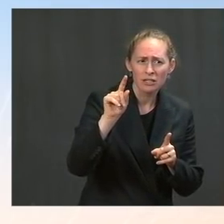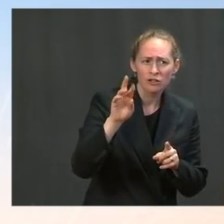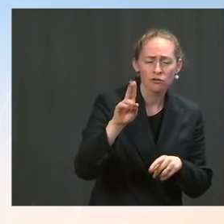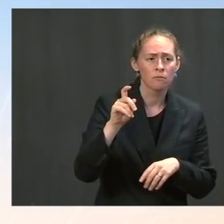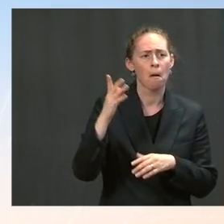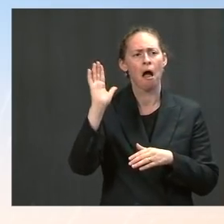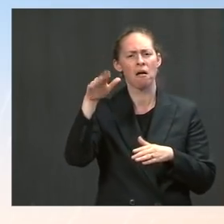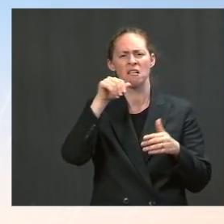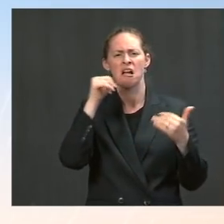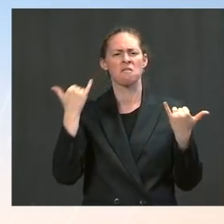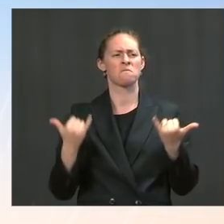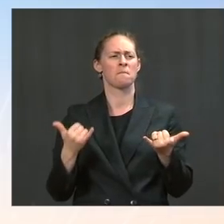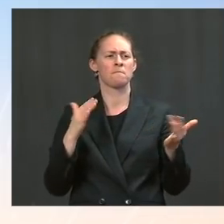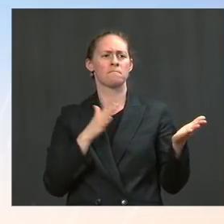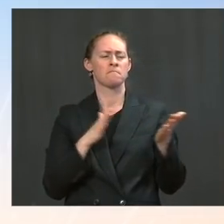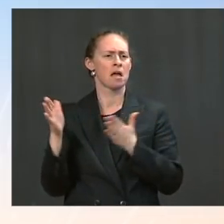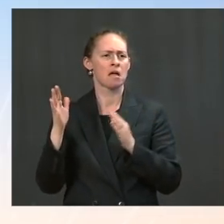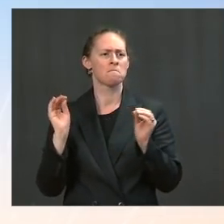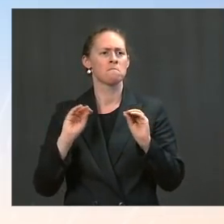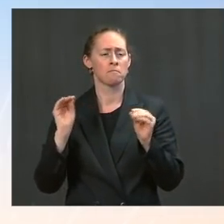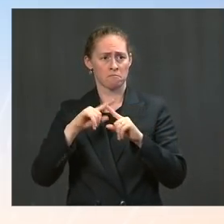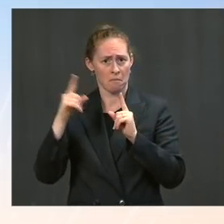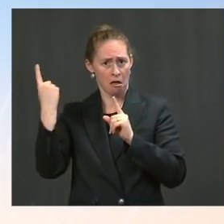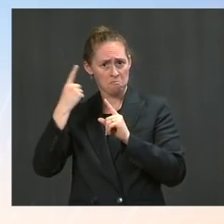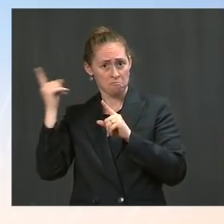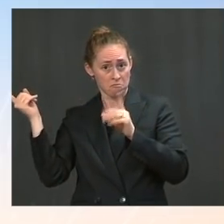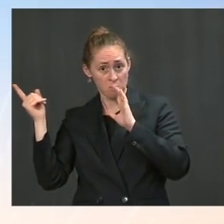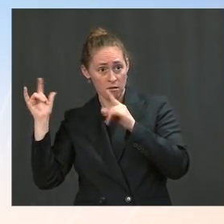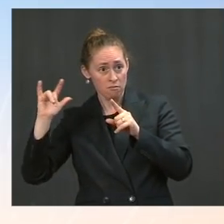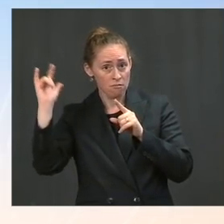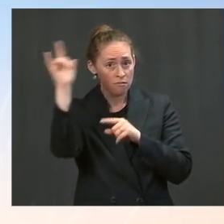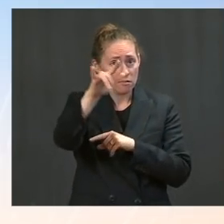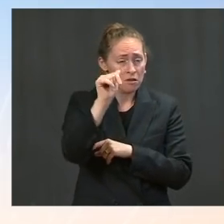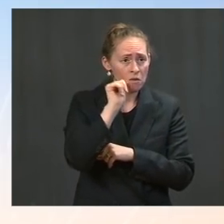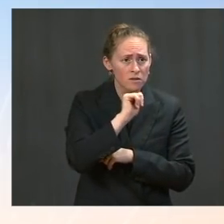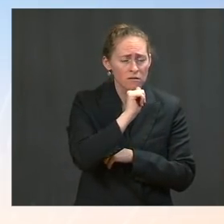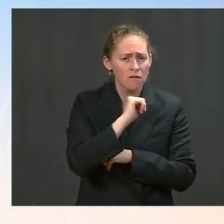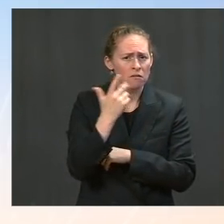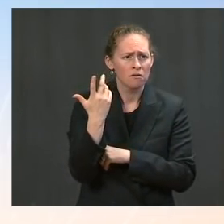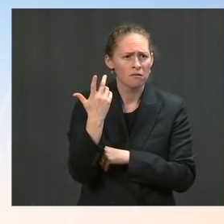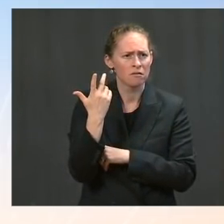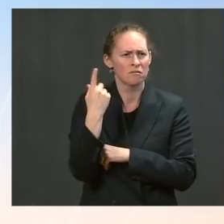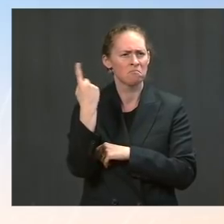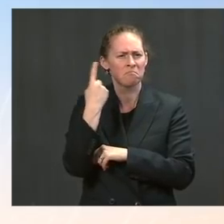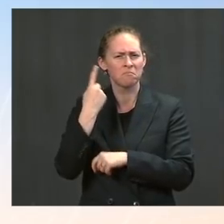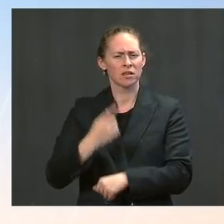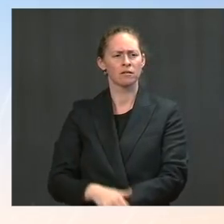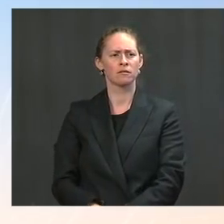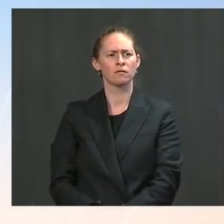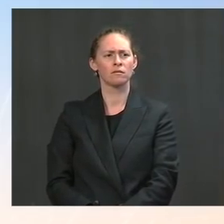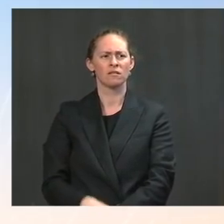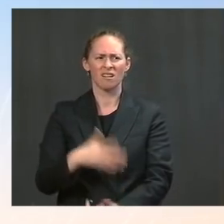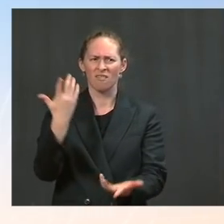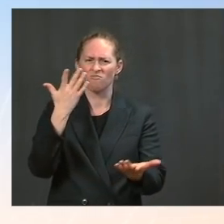to go to Arizona or to go to other states, why isn't there, right now, that kind of plan? Because they have come out and said that they put --